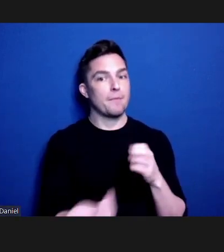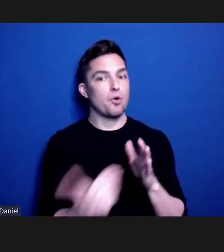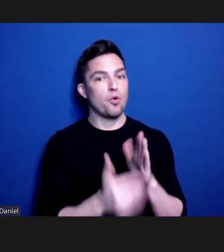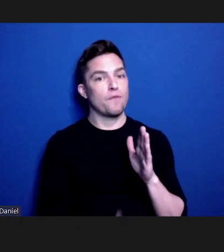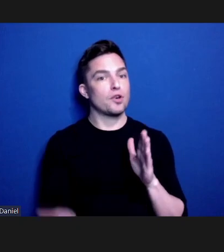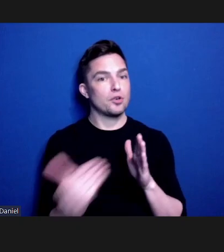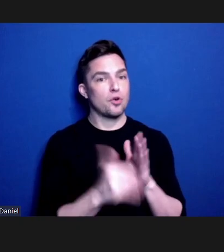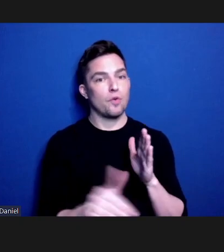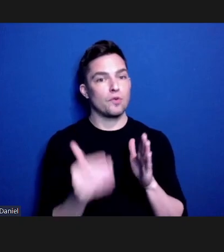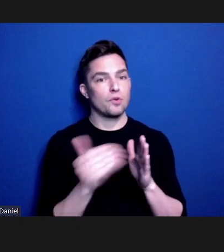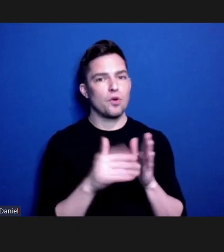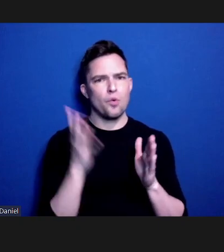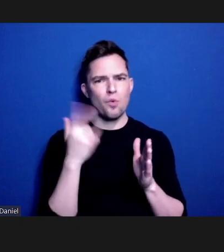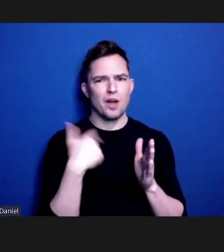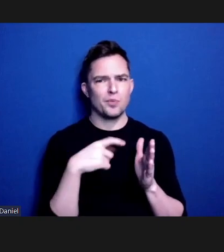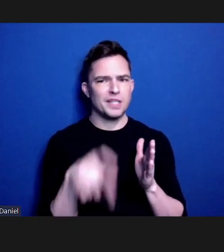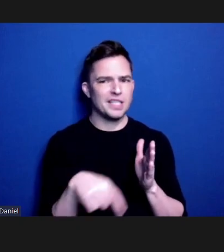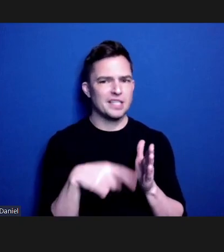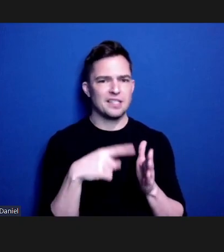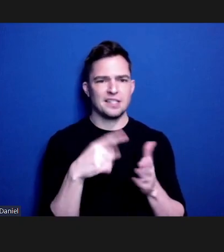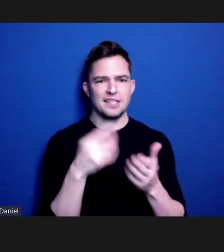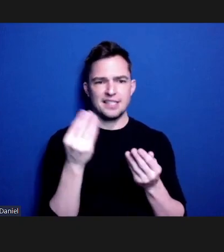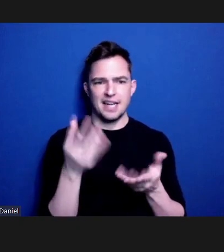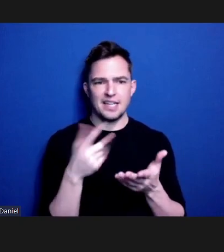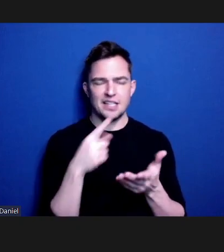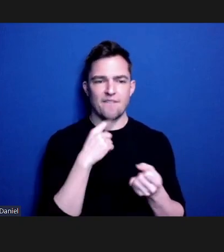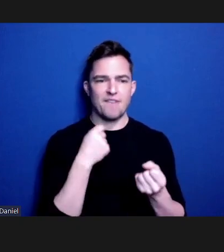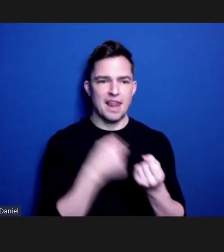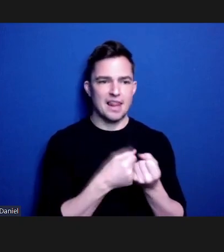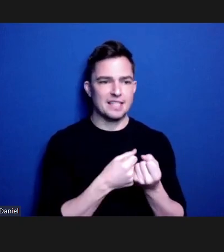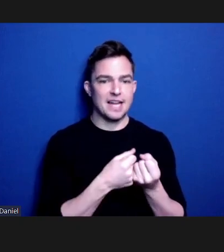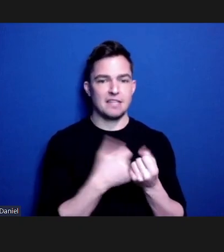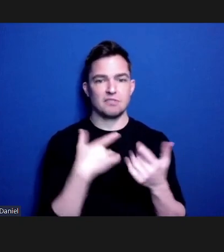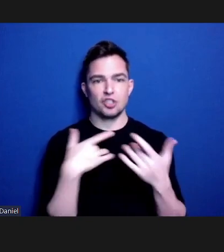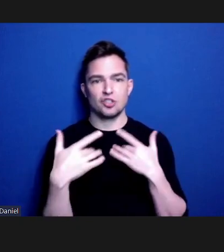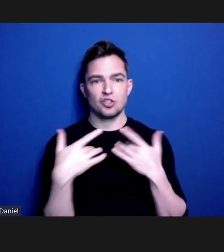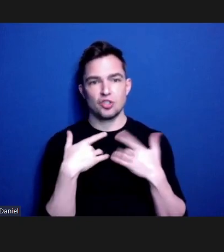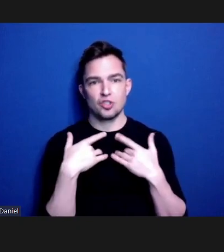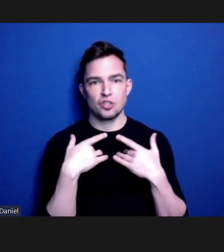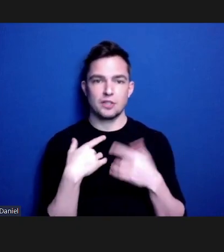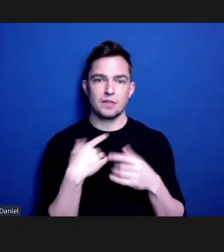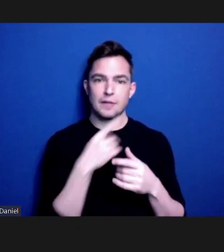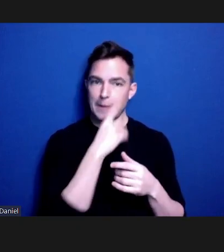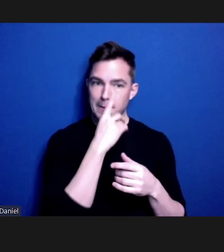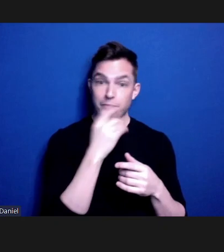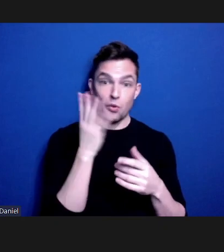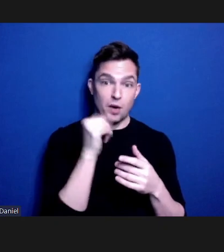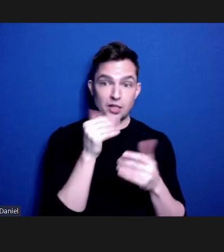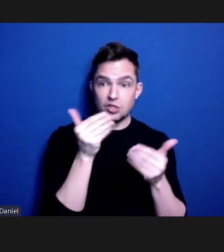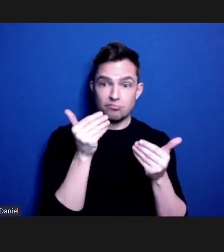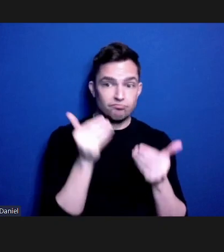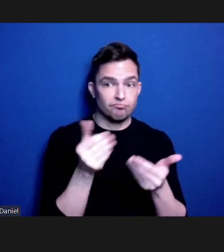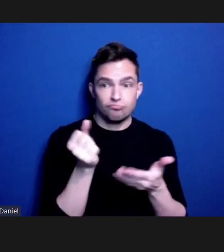do we need data to validate a concern? Why don't we just trust people? You know what